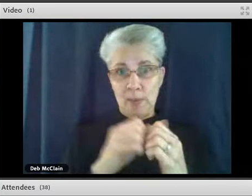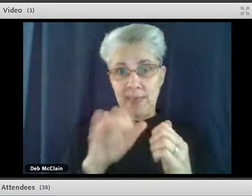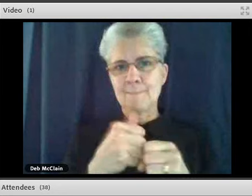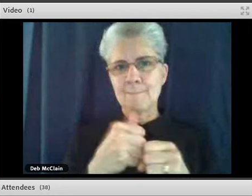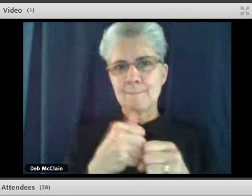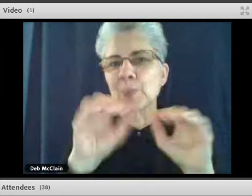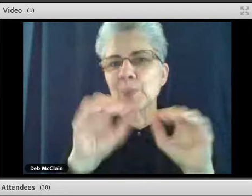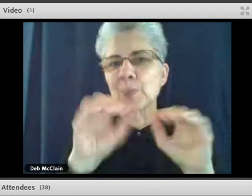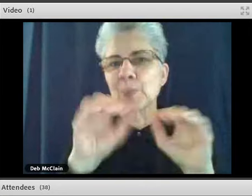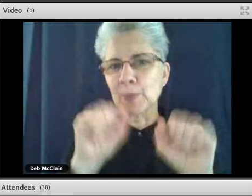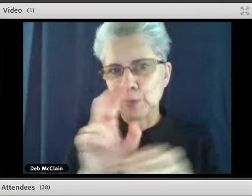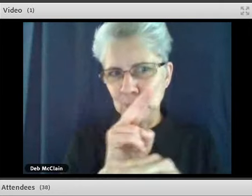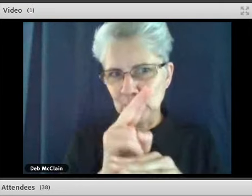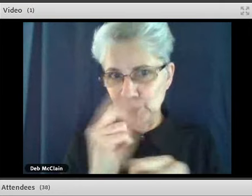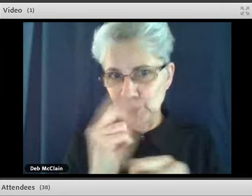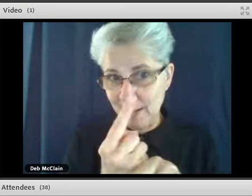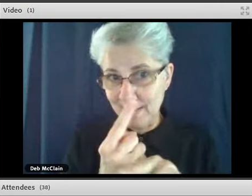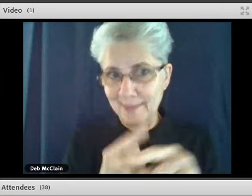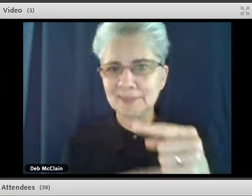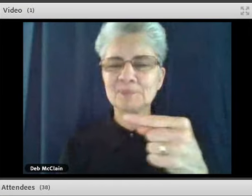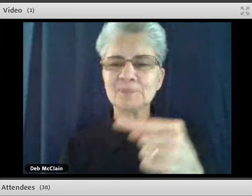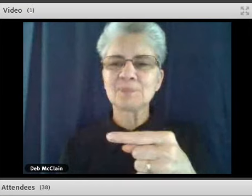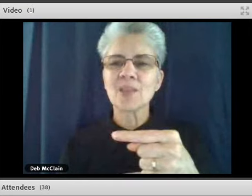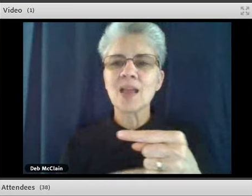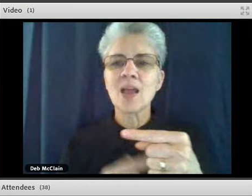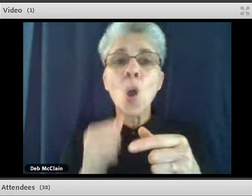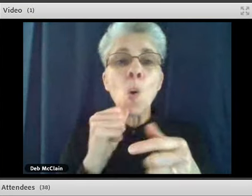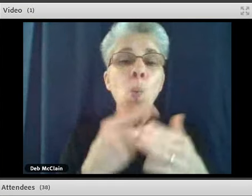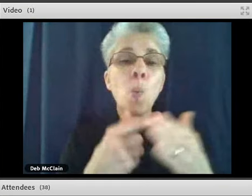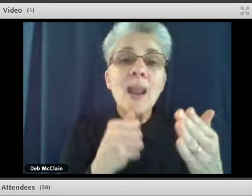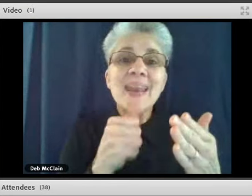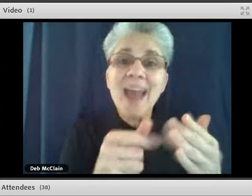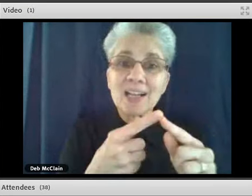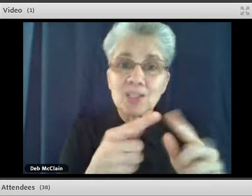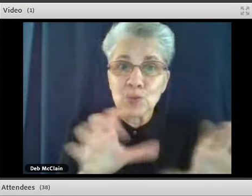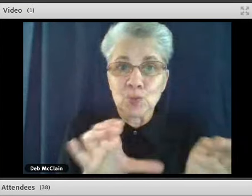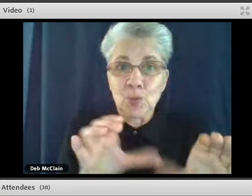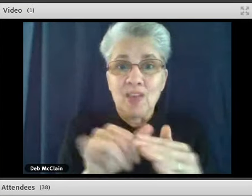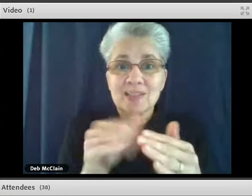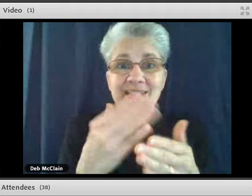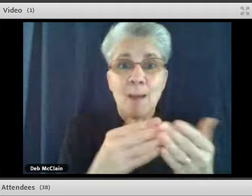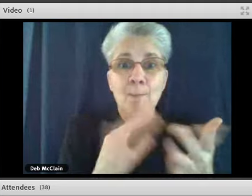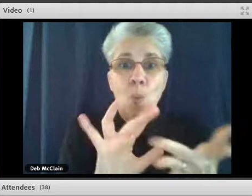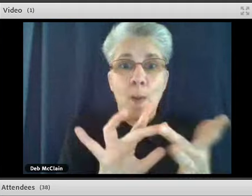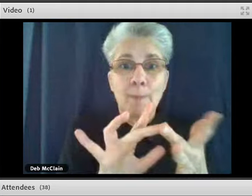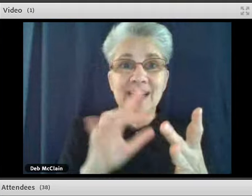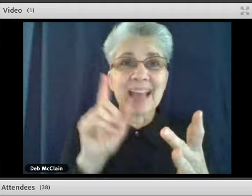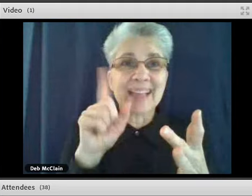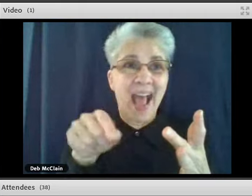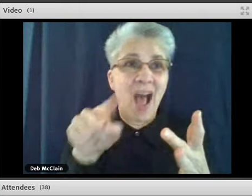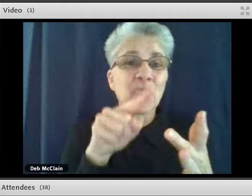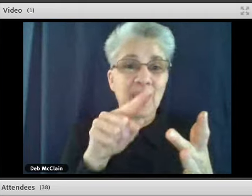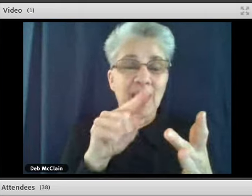that makes it accessible or not, right? So, what not to do. There's some websites out there --